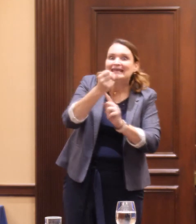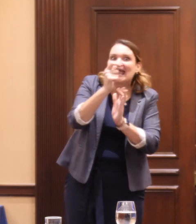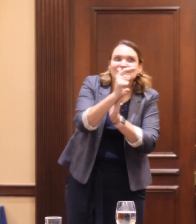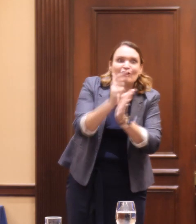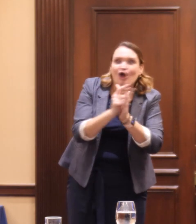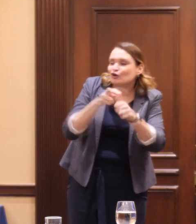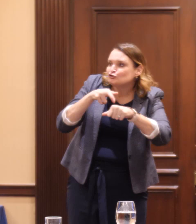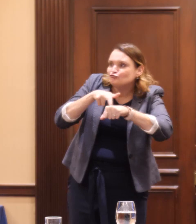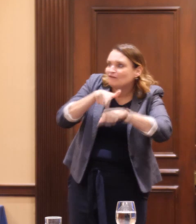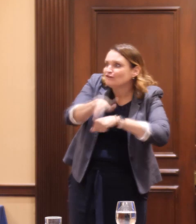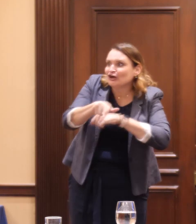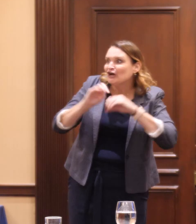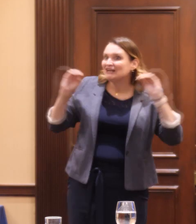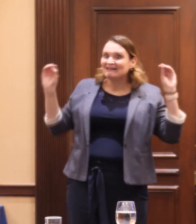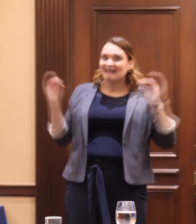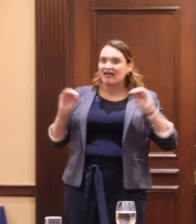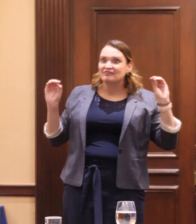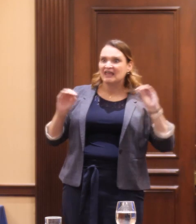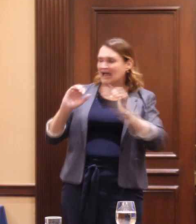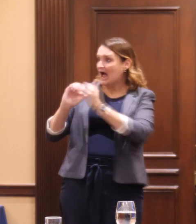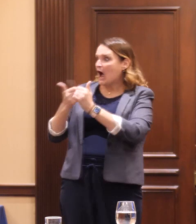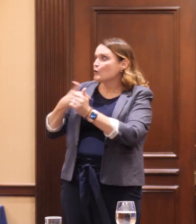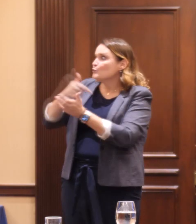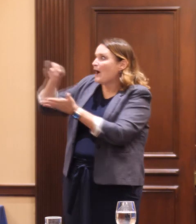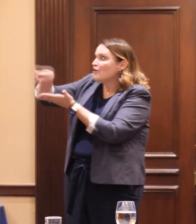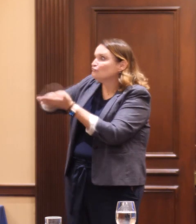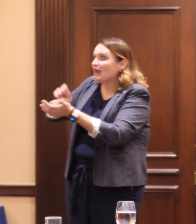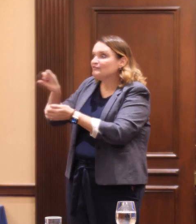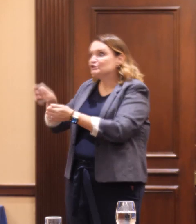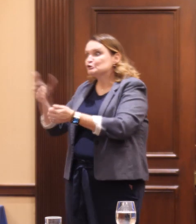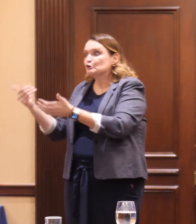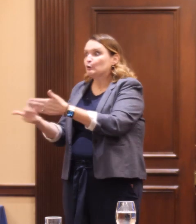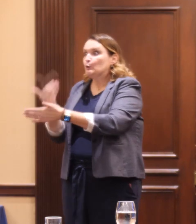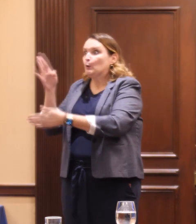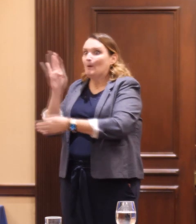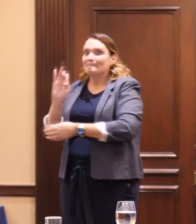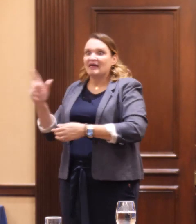wasn't anybody else to say Hey how do I write this this other Bill. The only thing that was out there